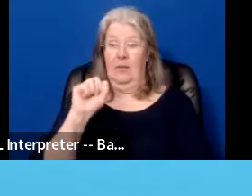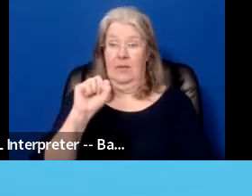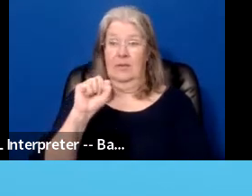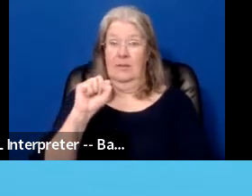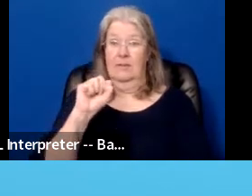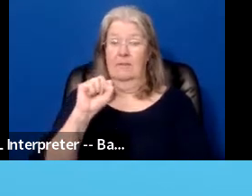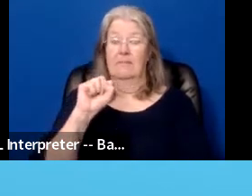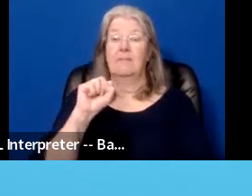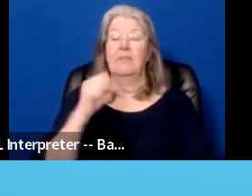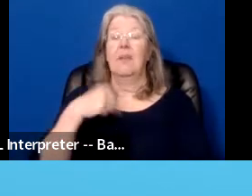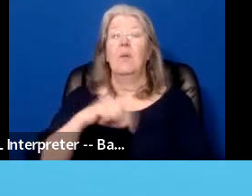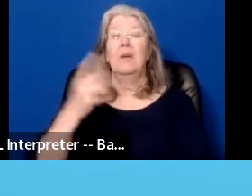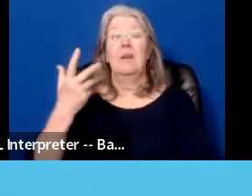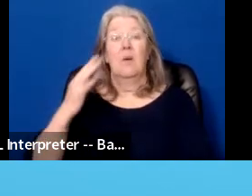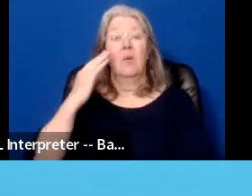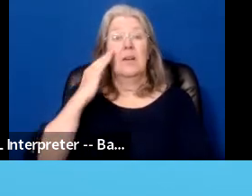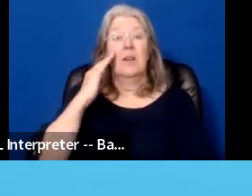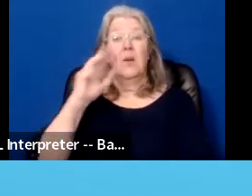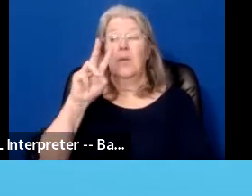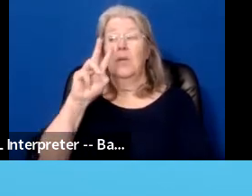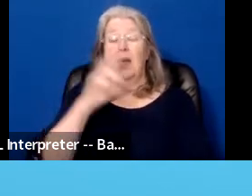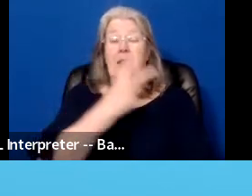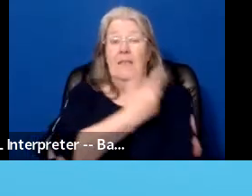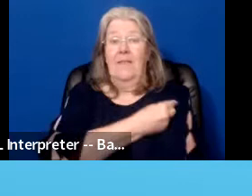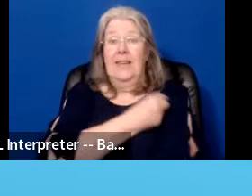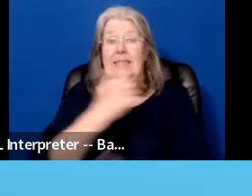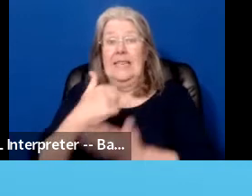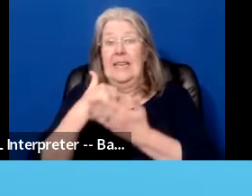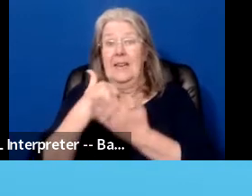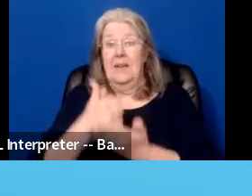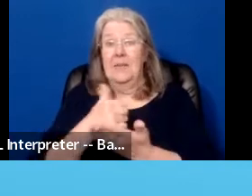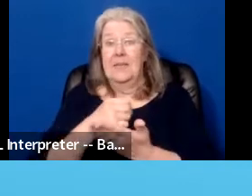know that the vaccine helps, even if the virus changes its coat.